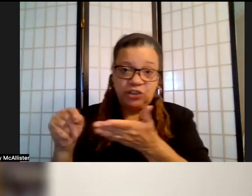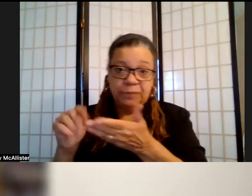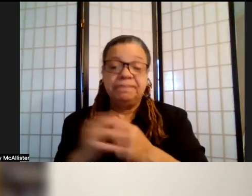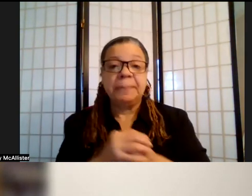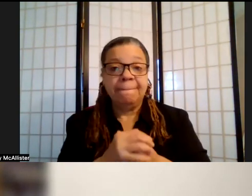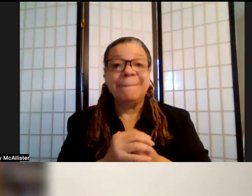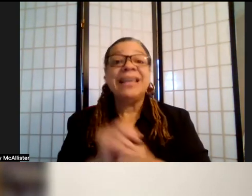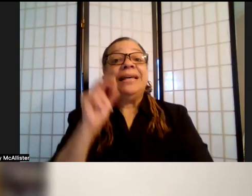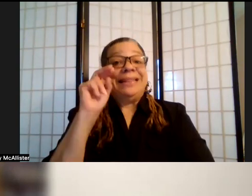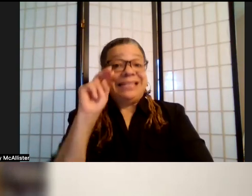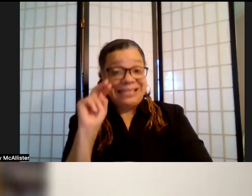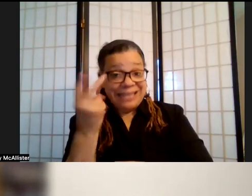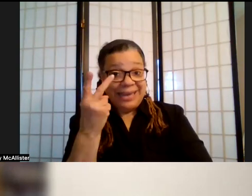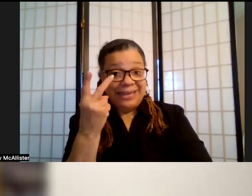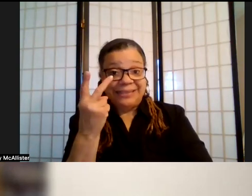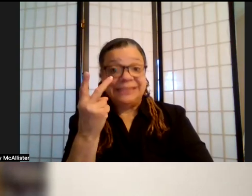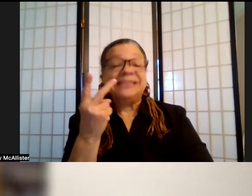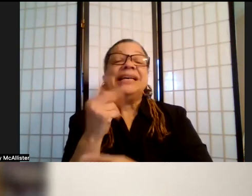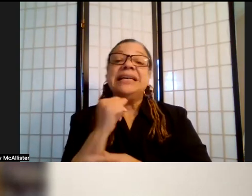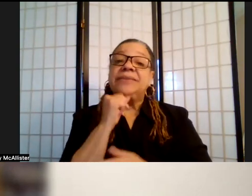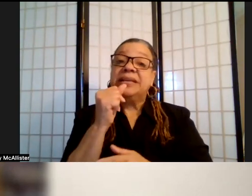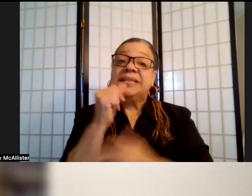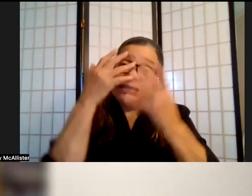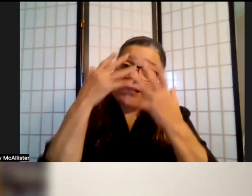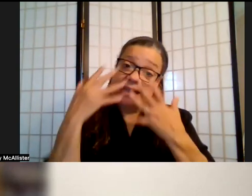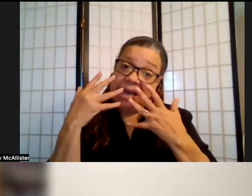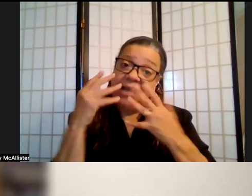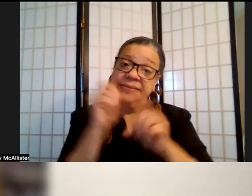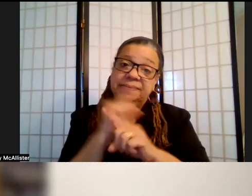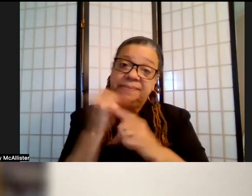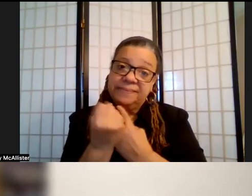so this is sobering, this is sad-- the second one is exact opposite of that,